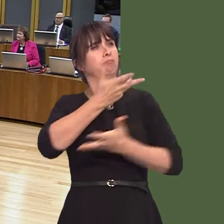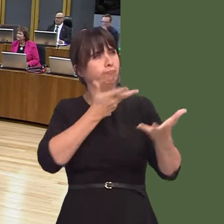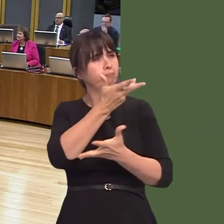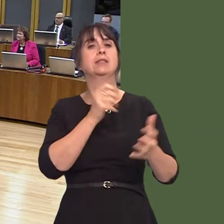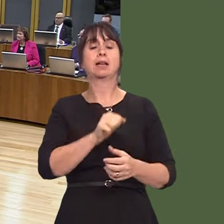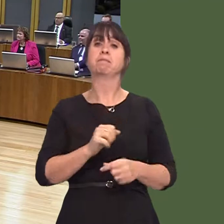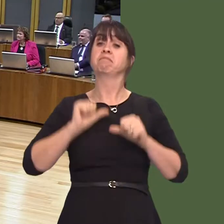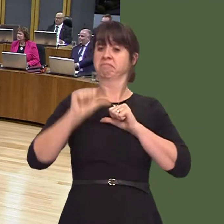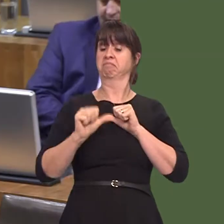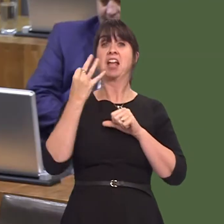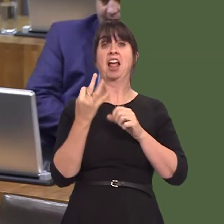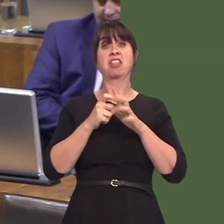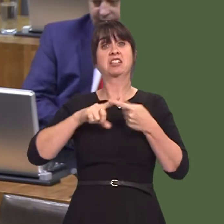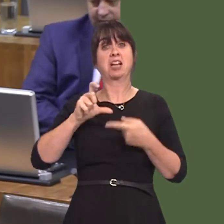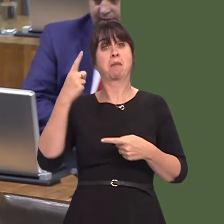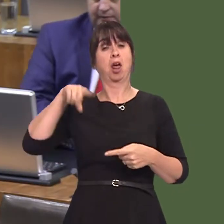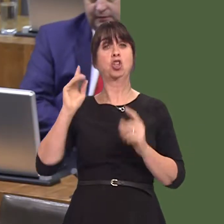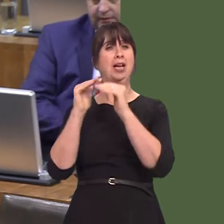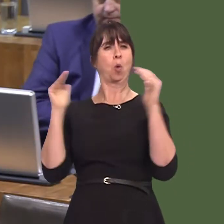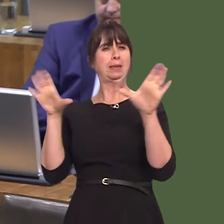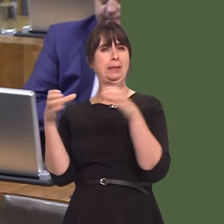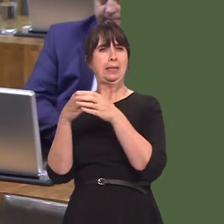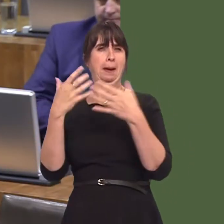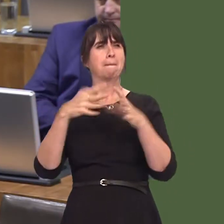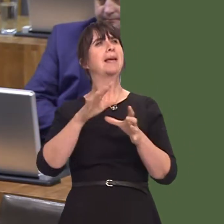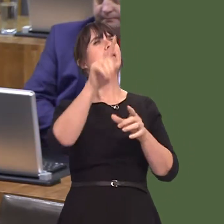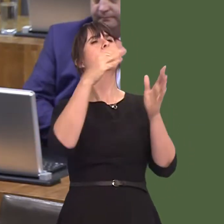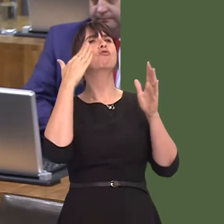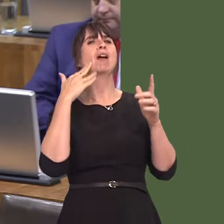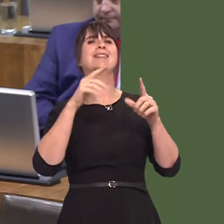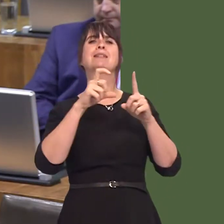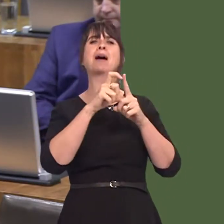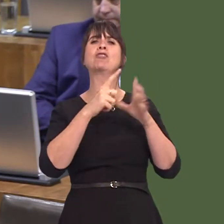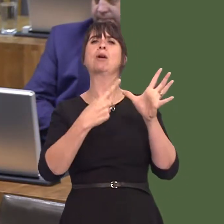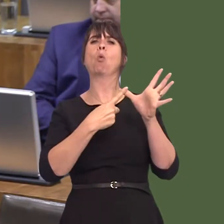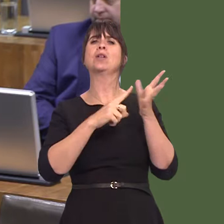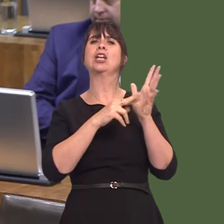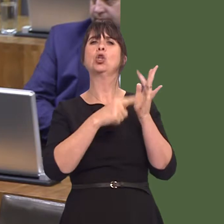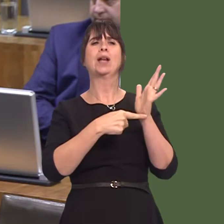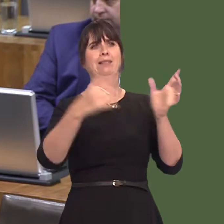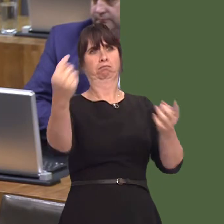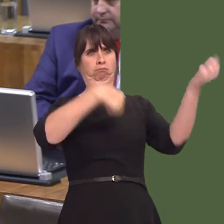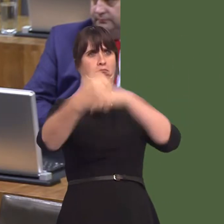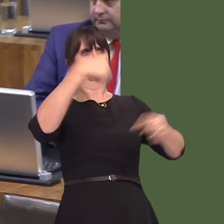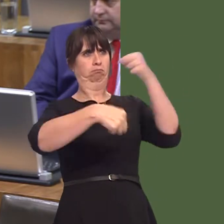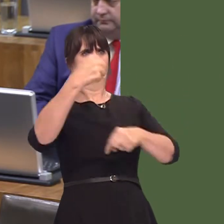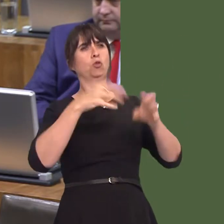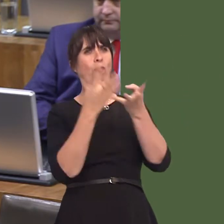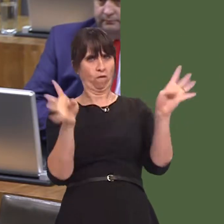On 8 December last year, our equality team arranged for officials from the race disparity audit unit to attend the Wales race forum.